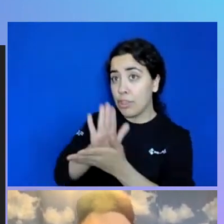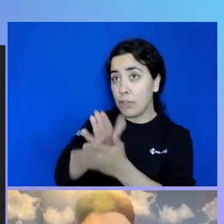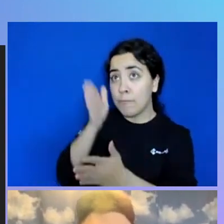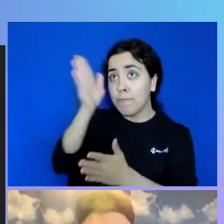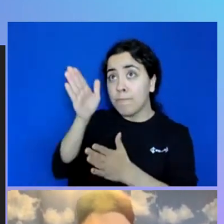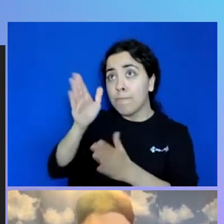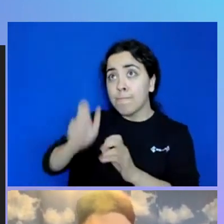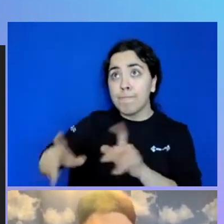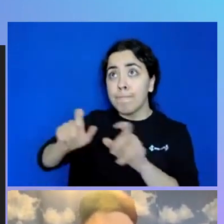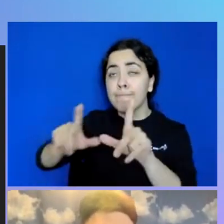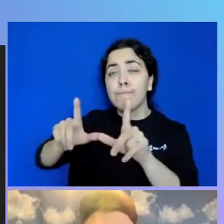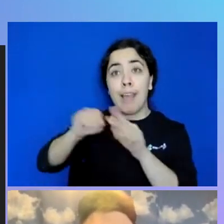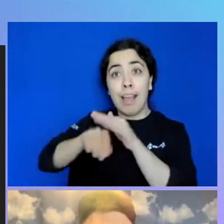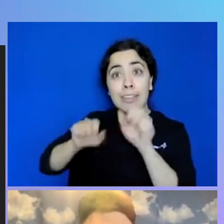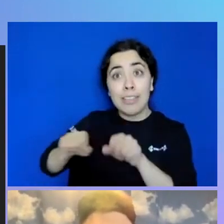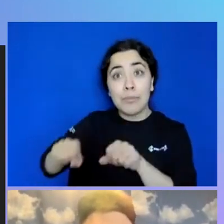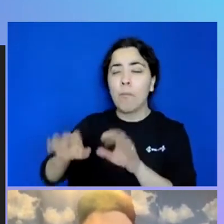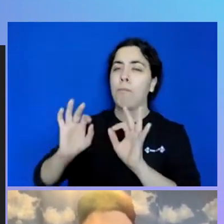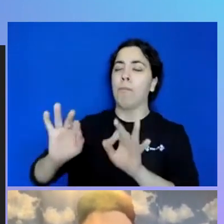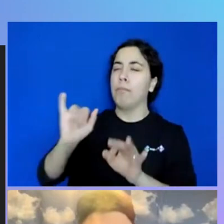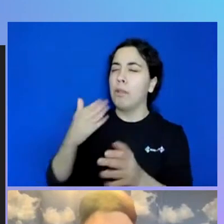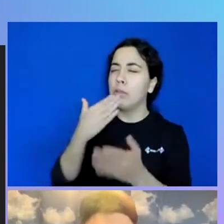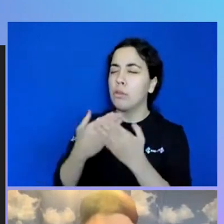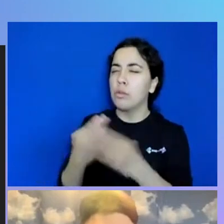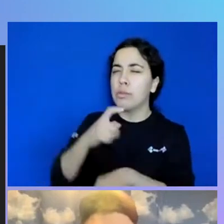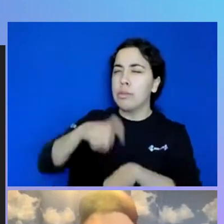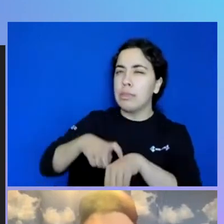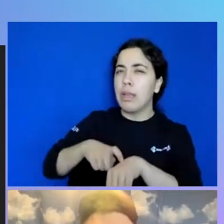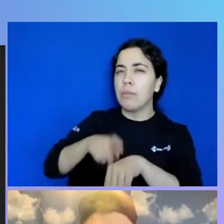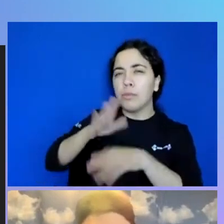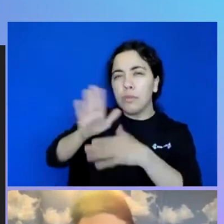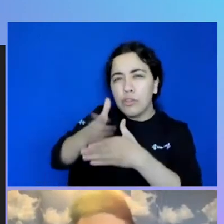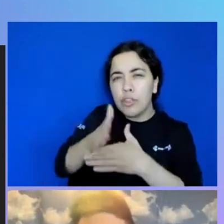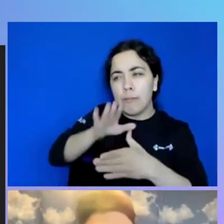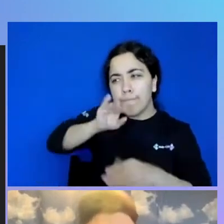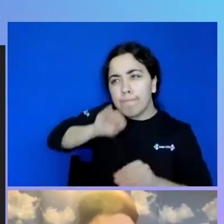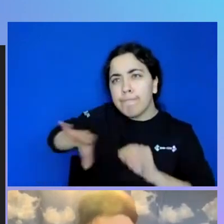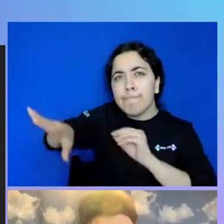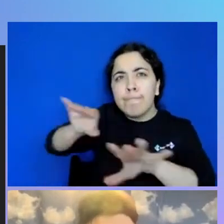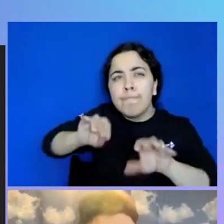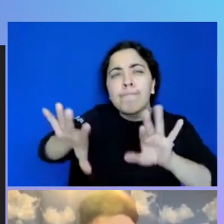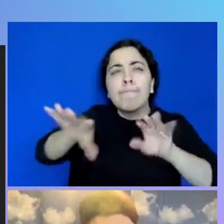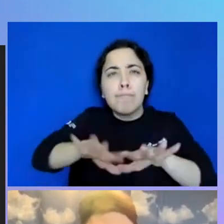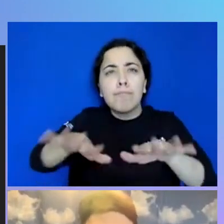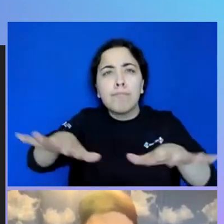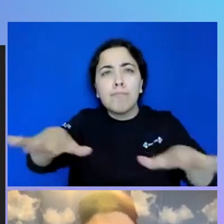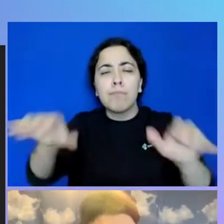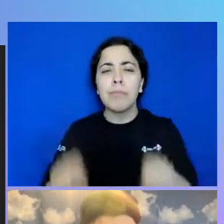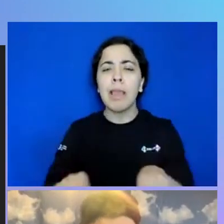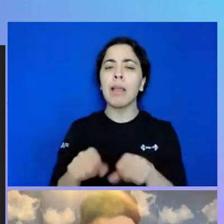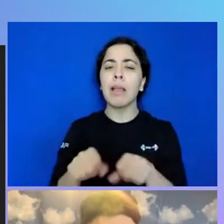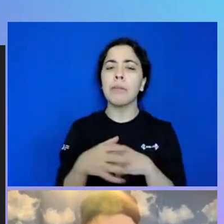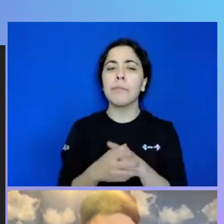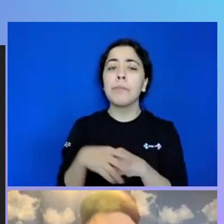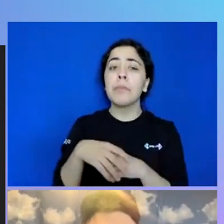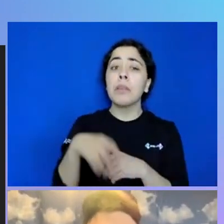can still be skilled at bringing accessibility into that role. And the last thing I wanted to